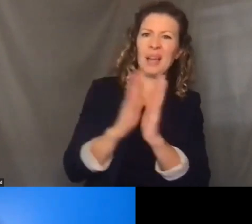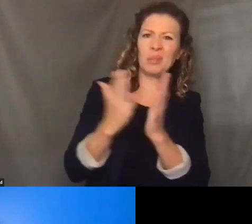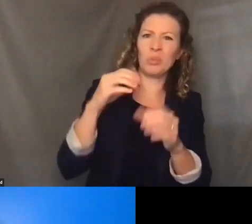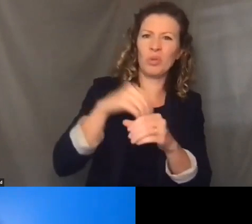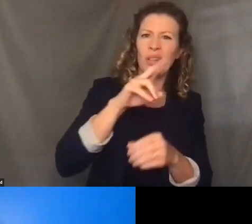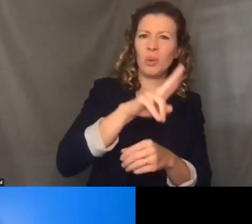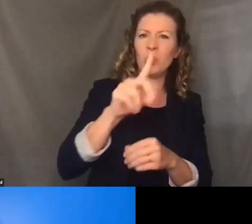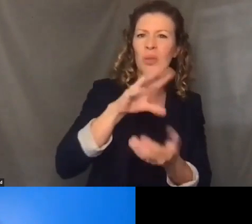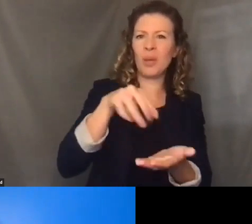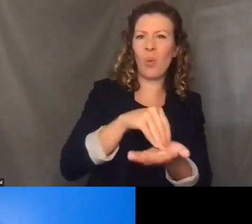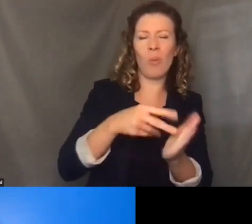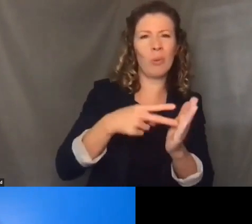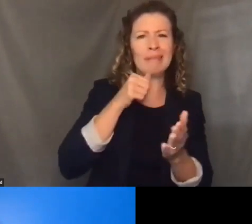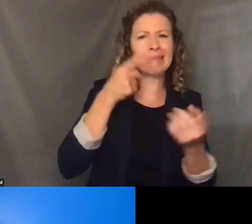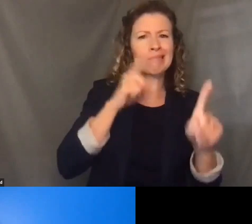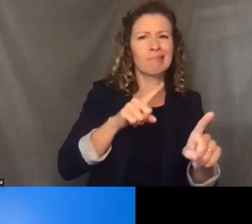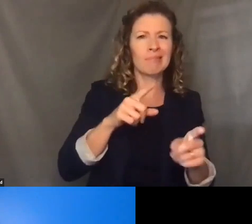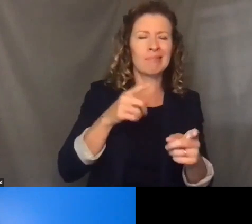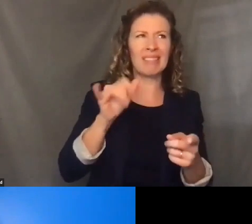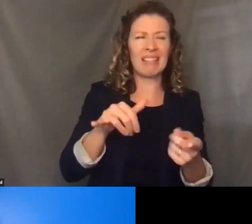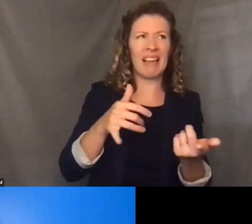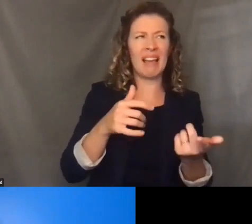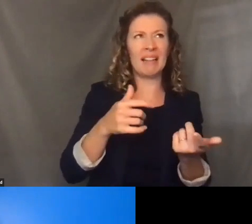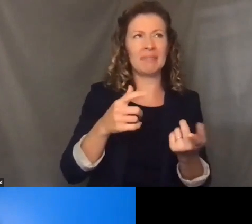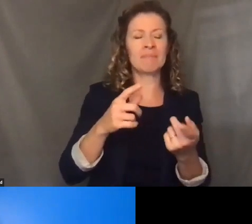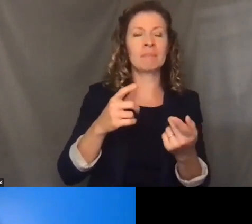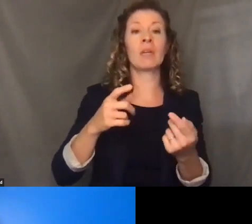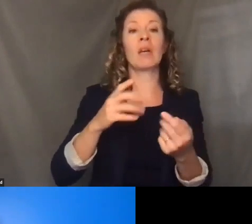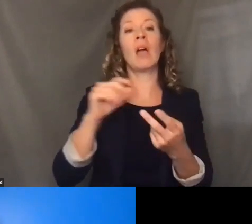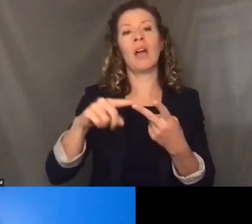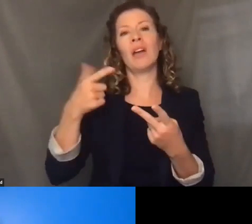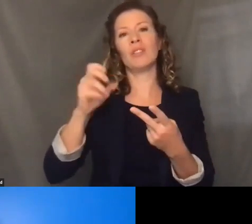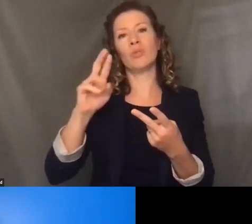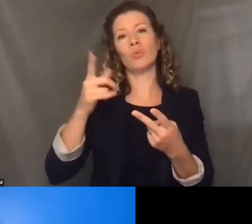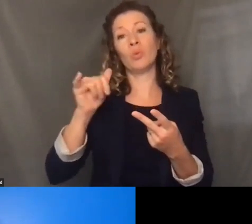but or something similar and georgian definitely would be interesting i don't think